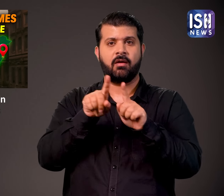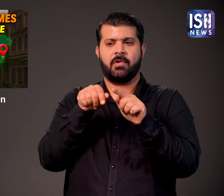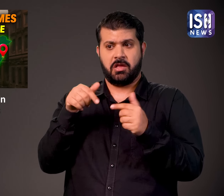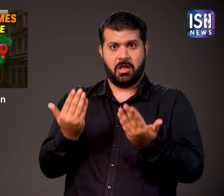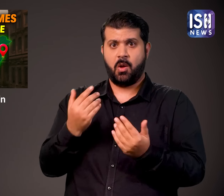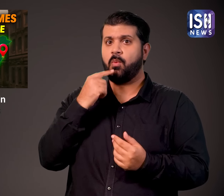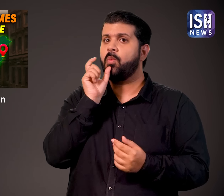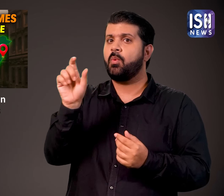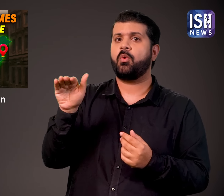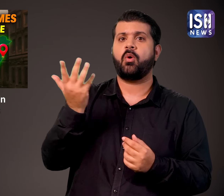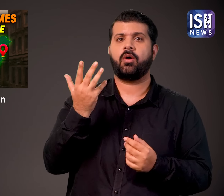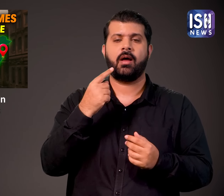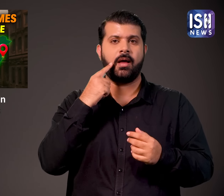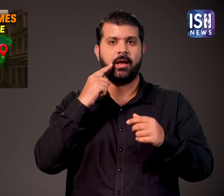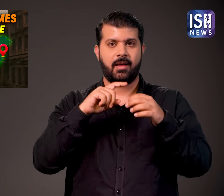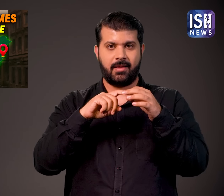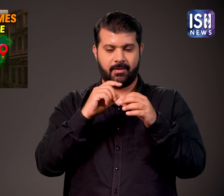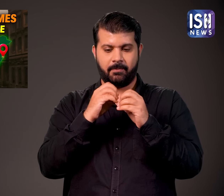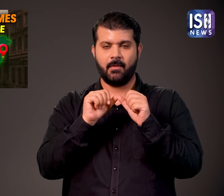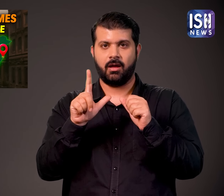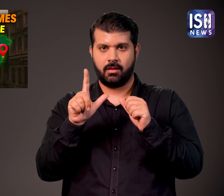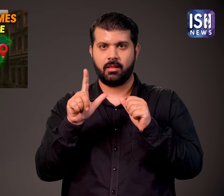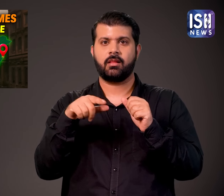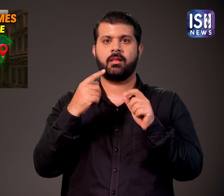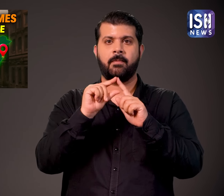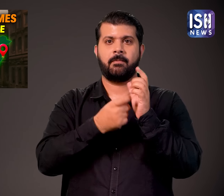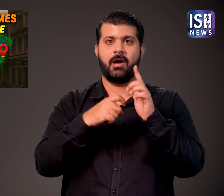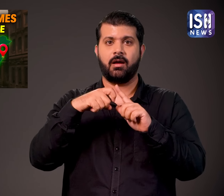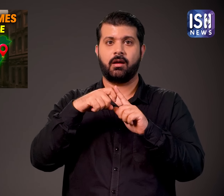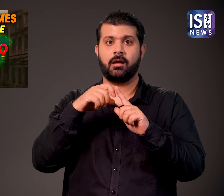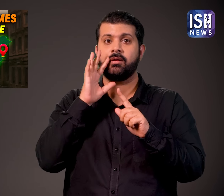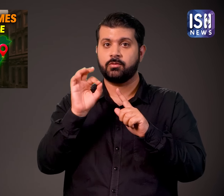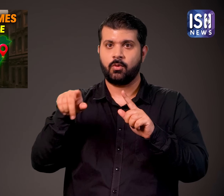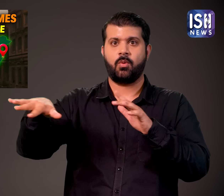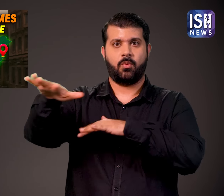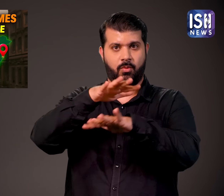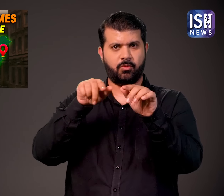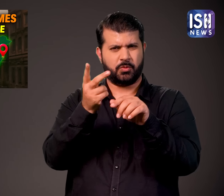Minto Park is currently called Greater Iqbal Park.